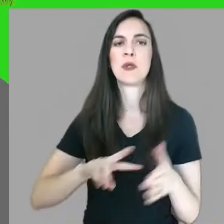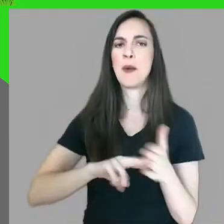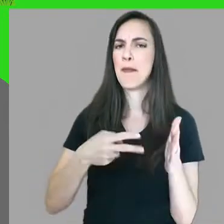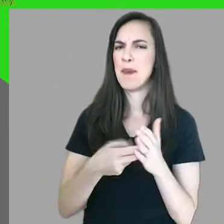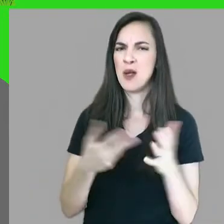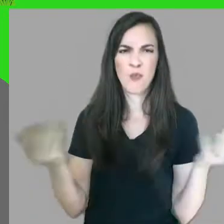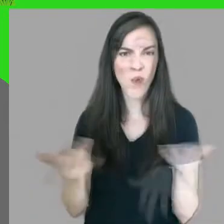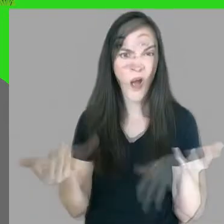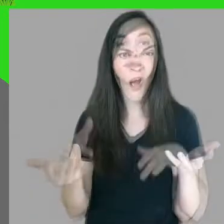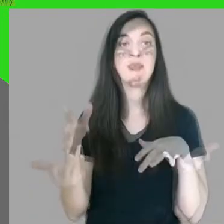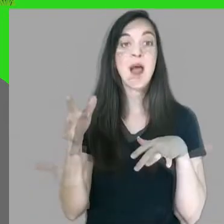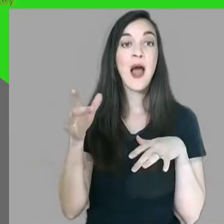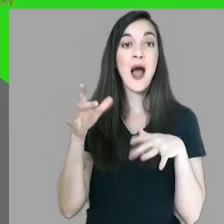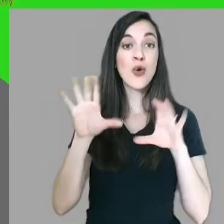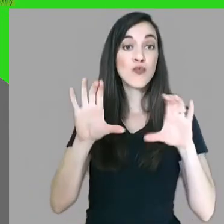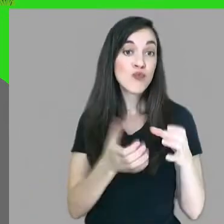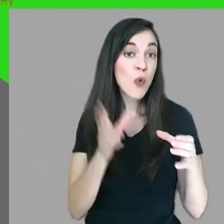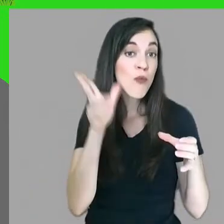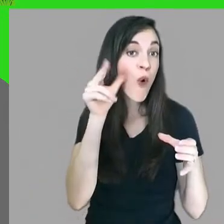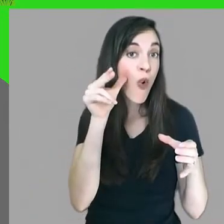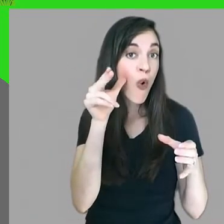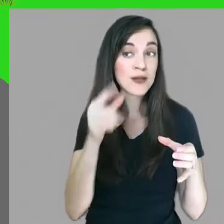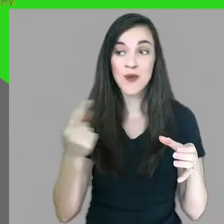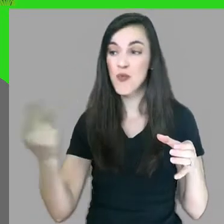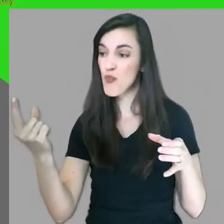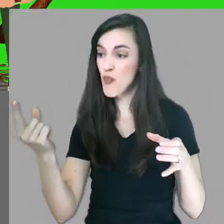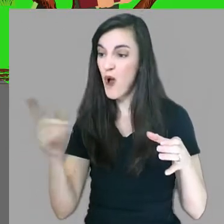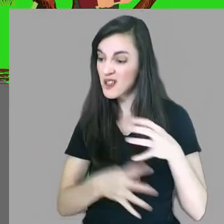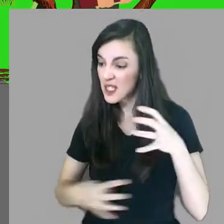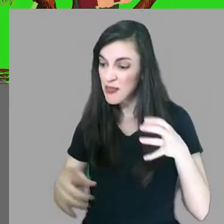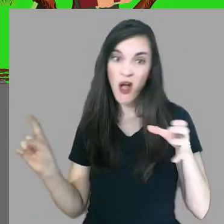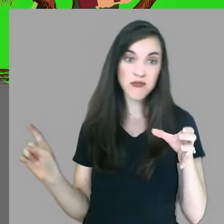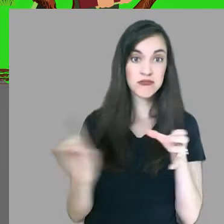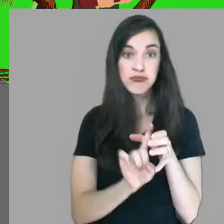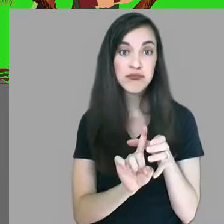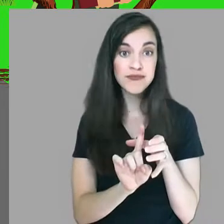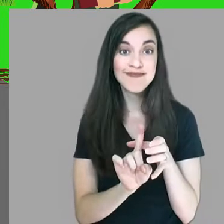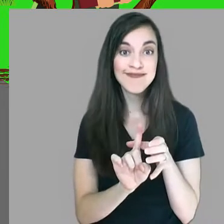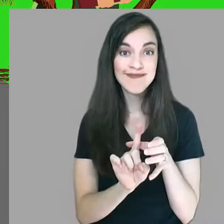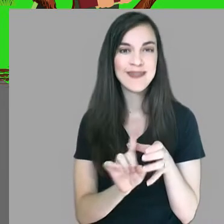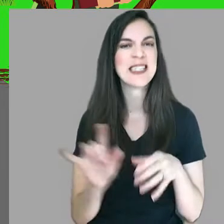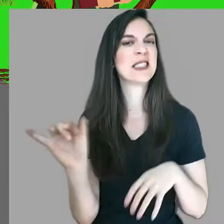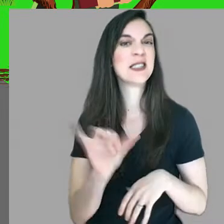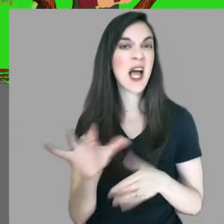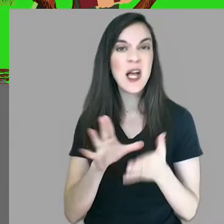meaning students who are D/HH are like zebras in a herd of horses. Their needs